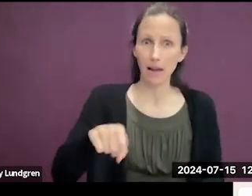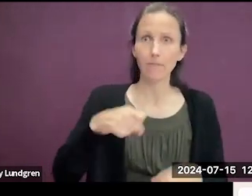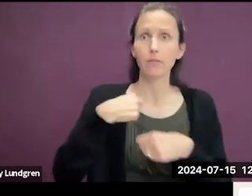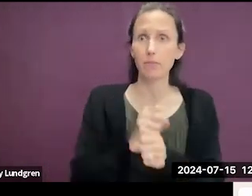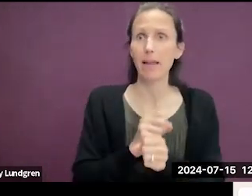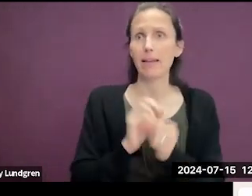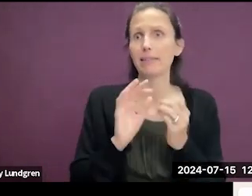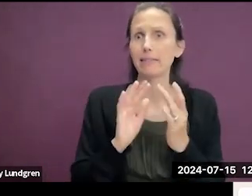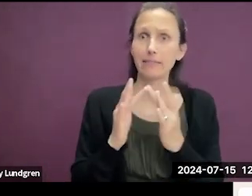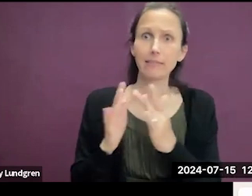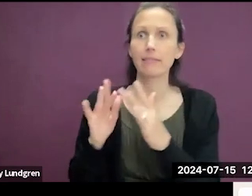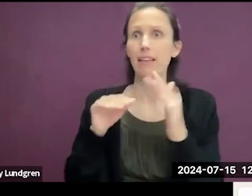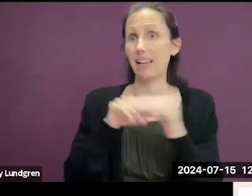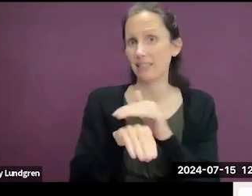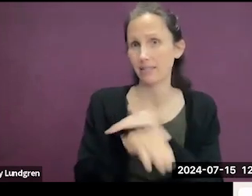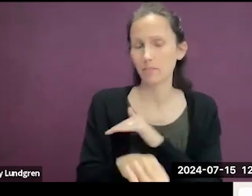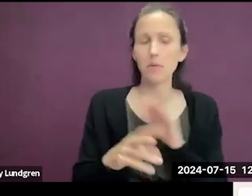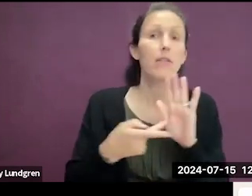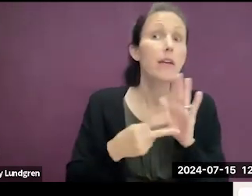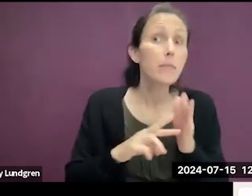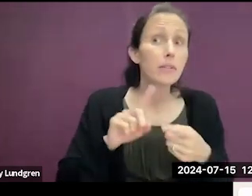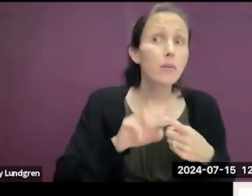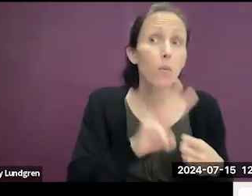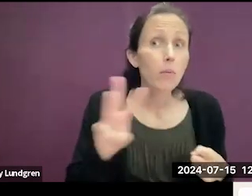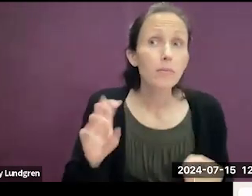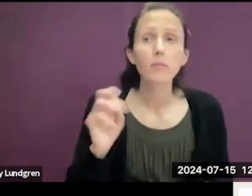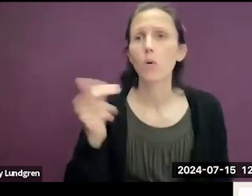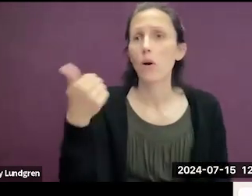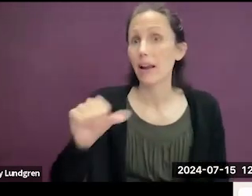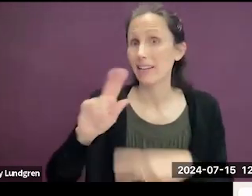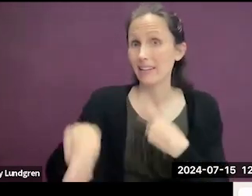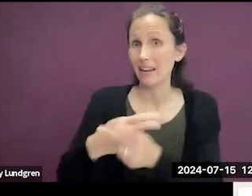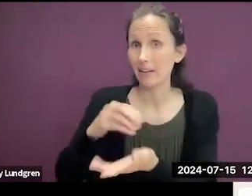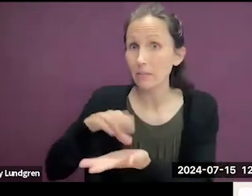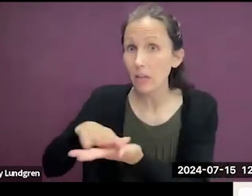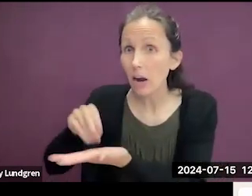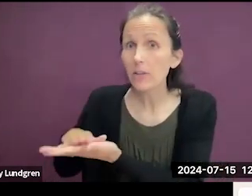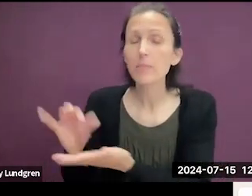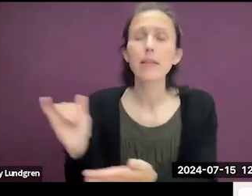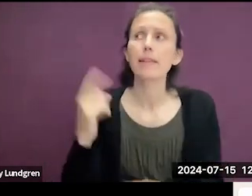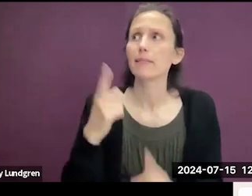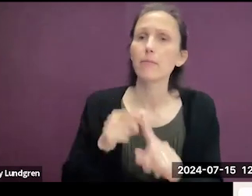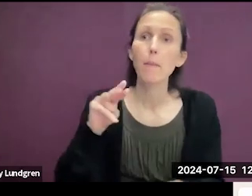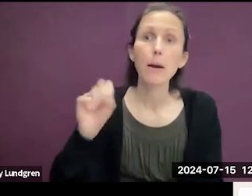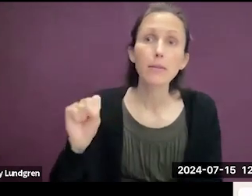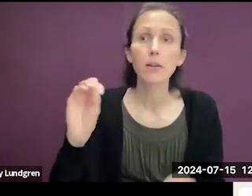So whether it's creating a website or any kind of document, like something from Microsoft Office or a Google Doc,